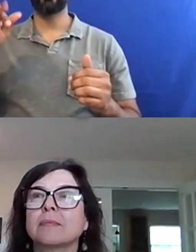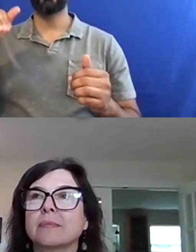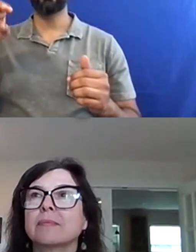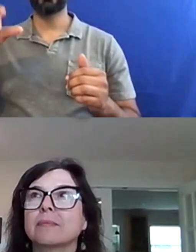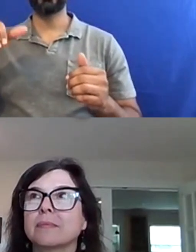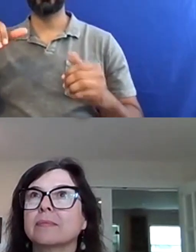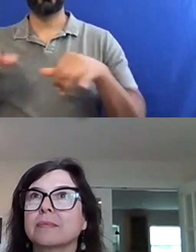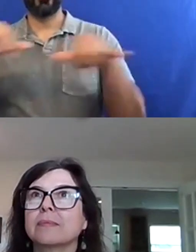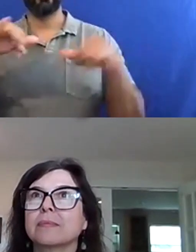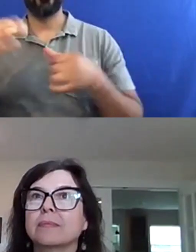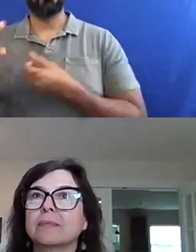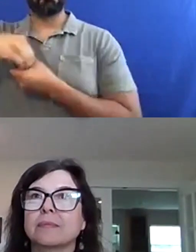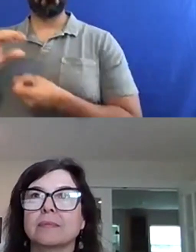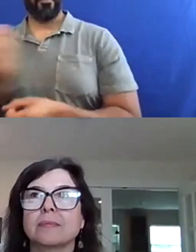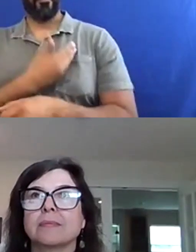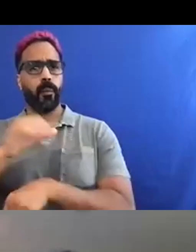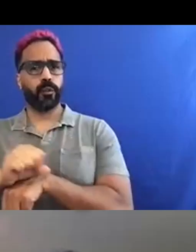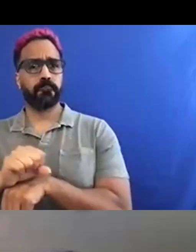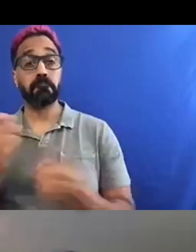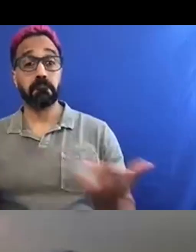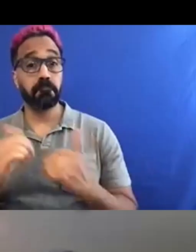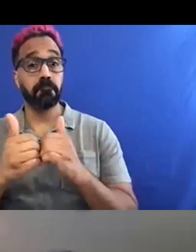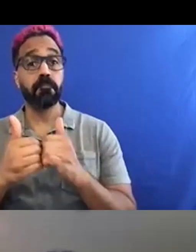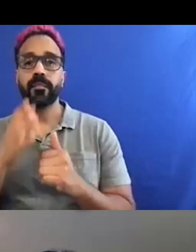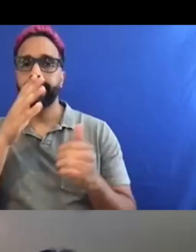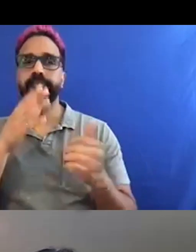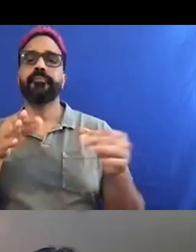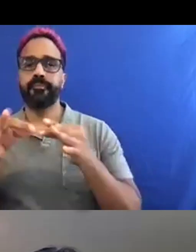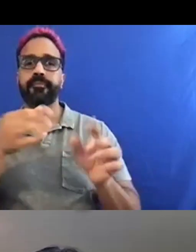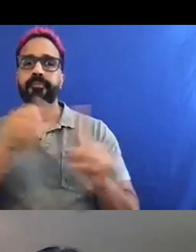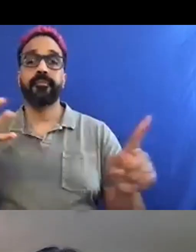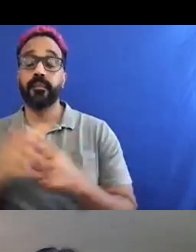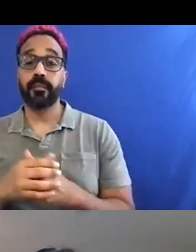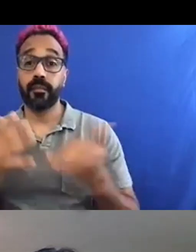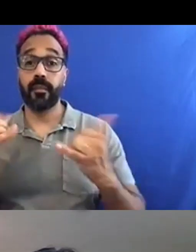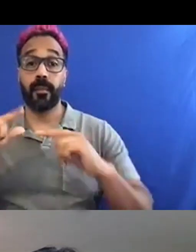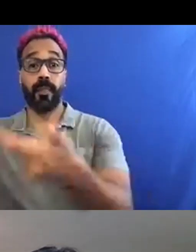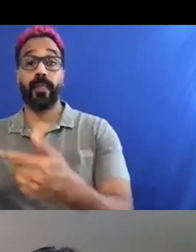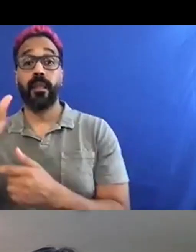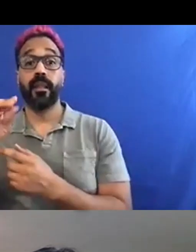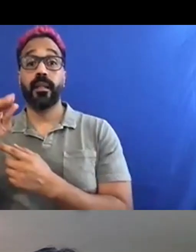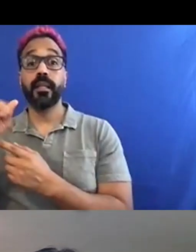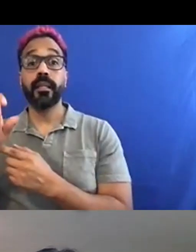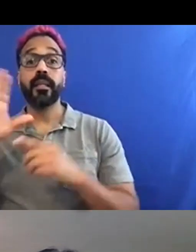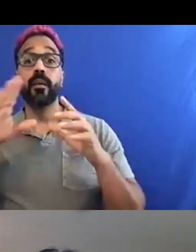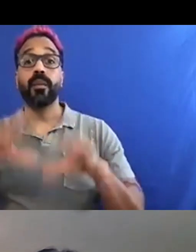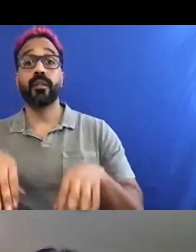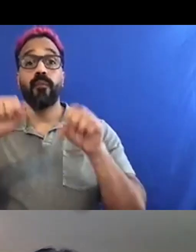And so with that, I will pass it off to Annie to take from here. Thank you for being here. And I know there will be time.